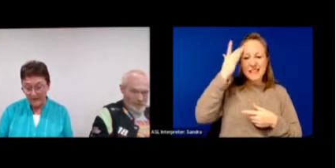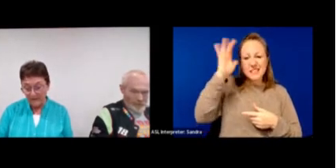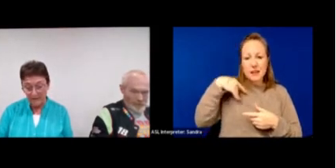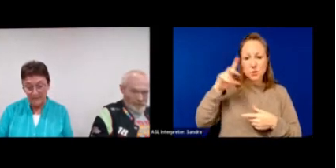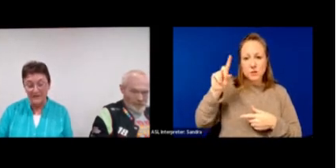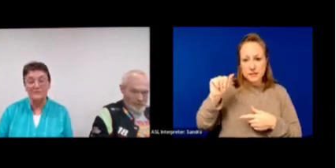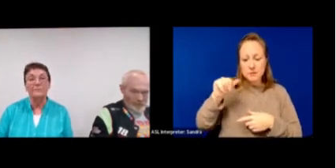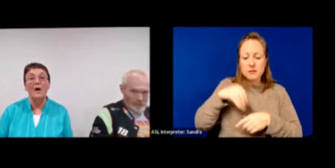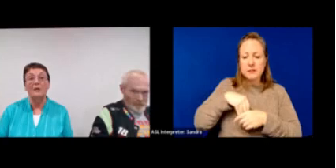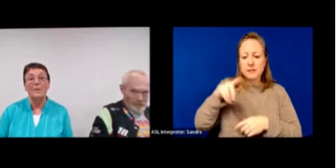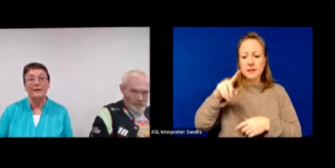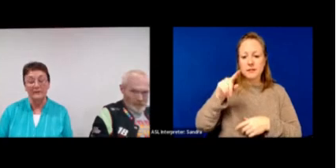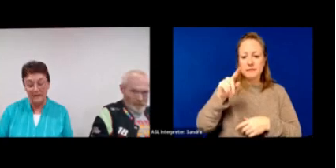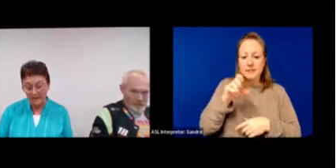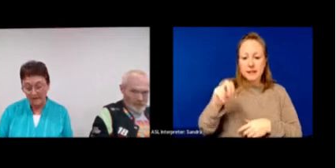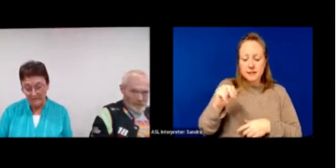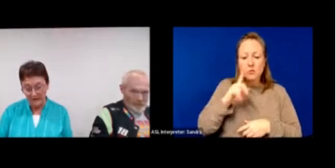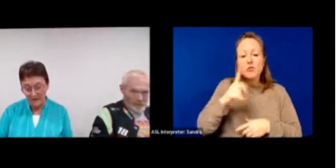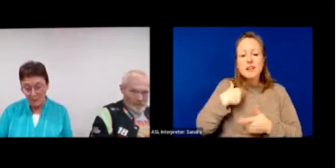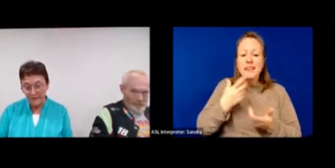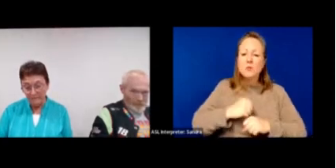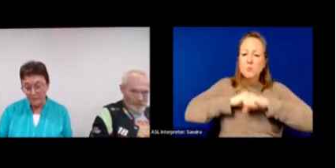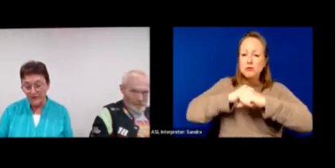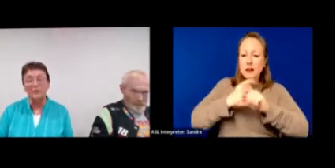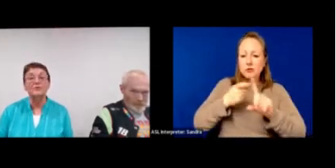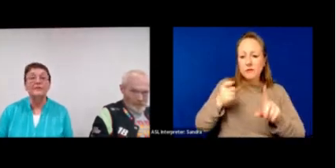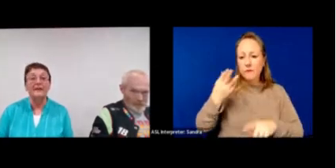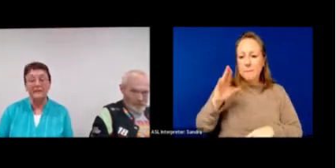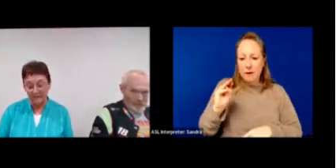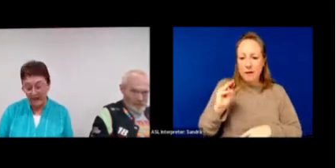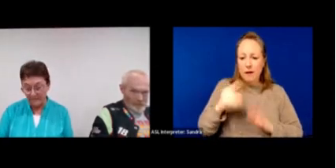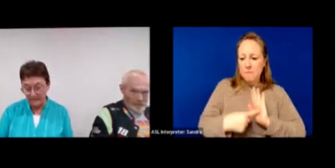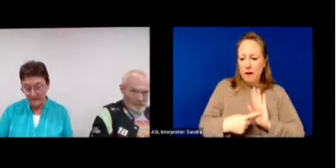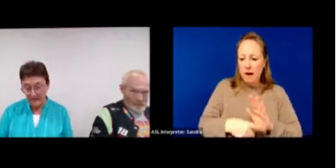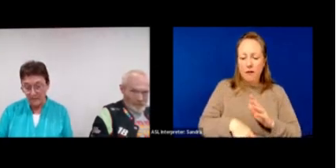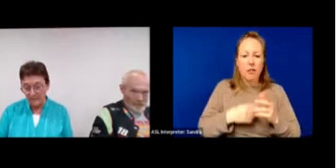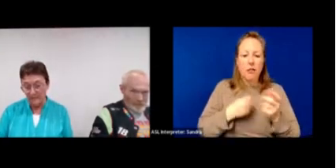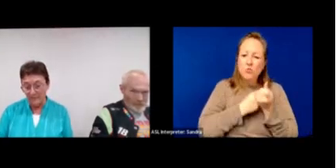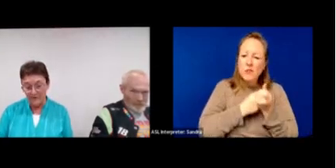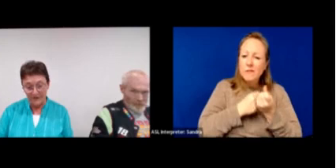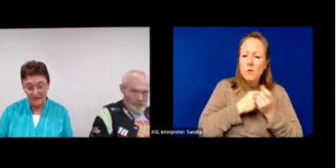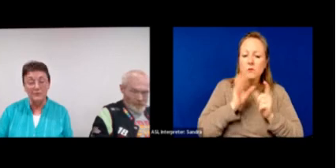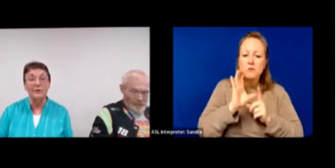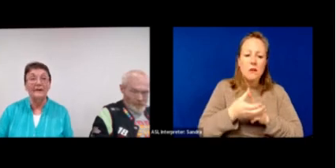basically a protection from harm model a kind of a reinforced culture of heavy staffing and risk aversion and through an